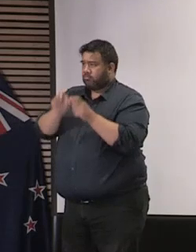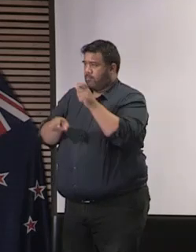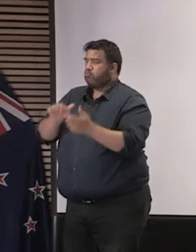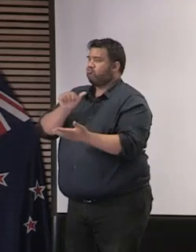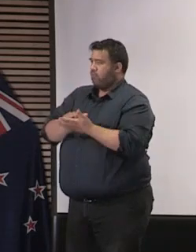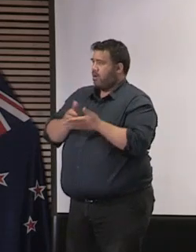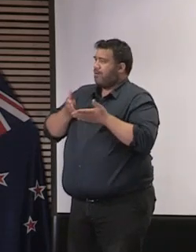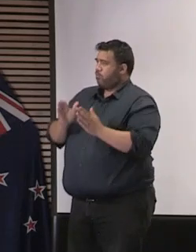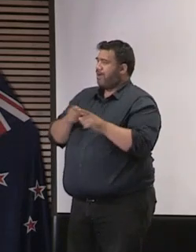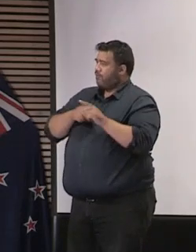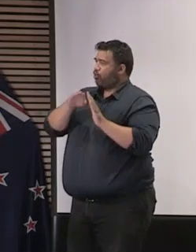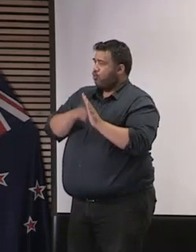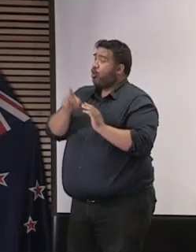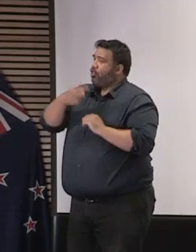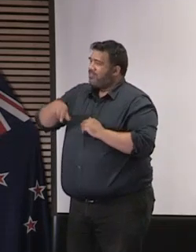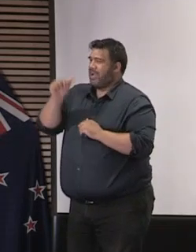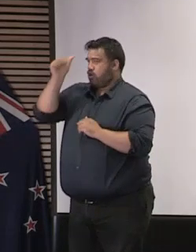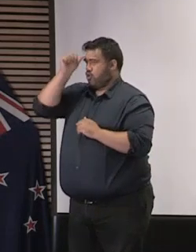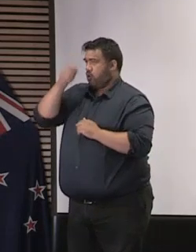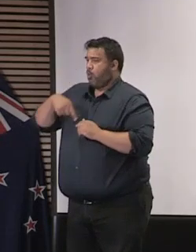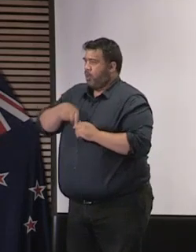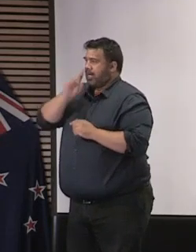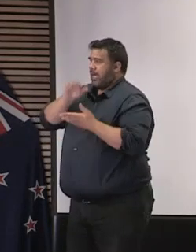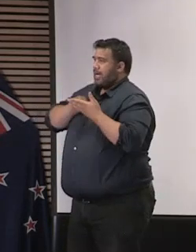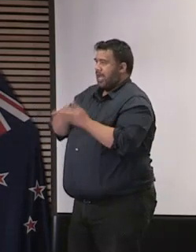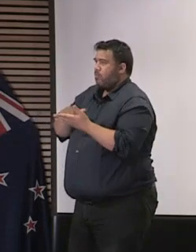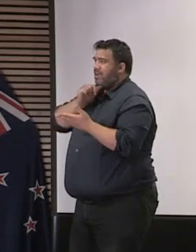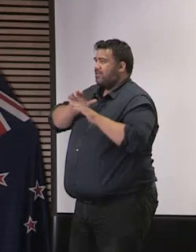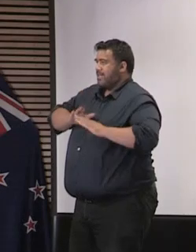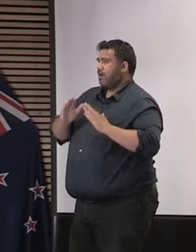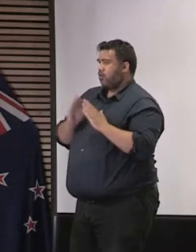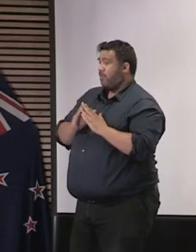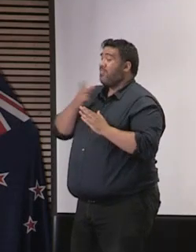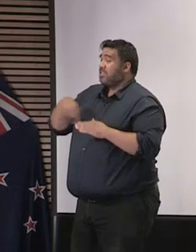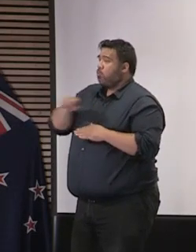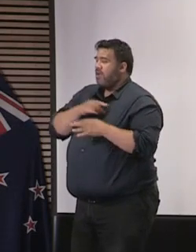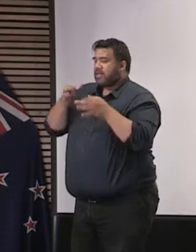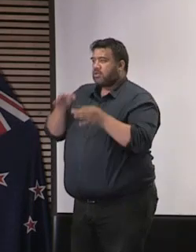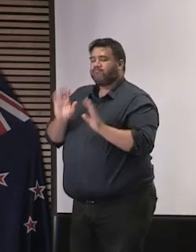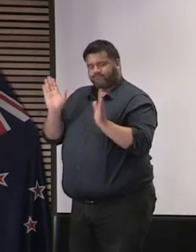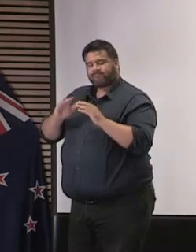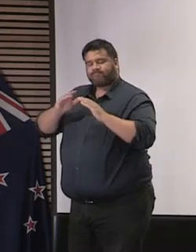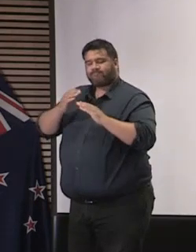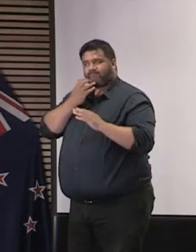majority of New Zealanders are, a, doing the right thing,